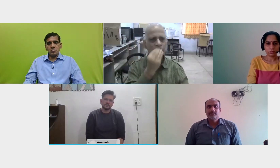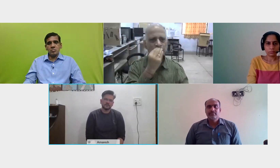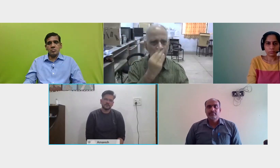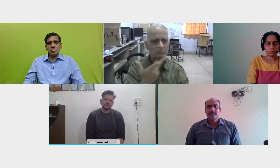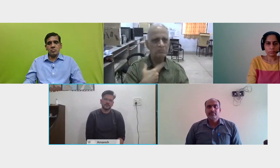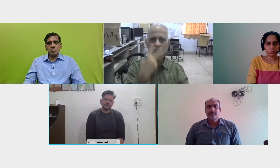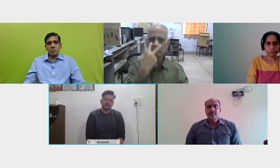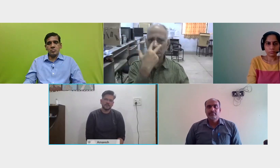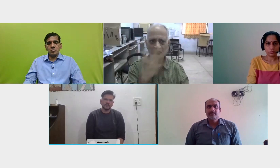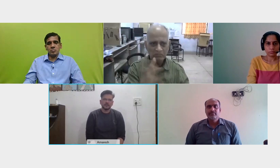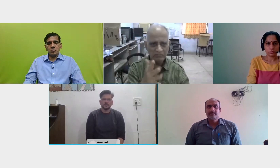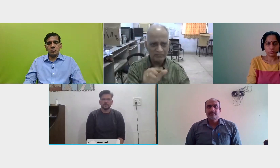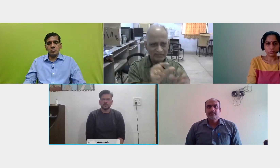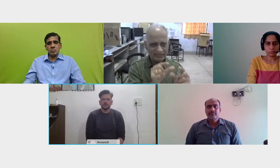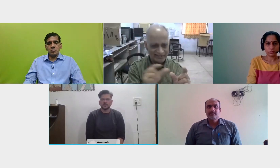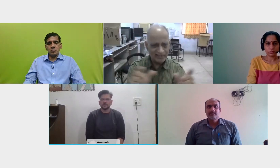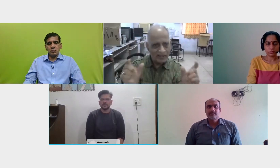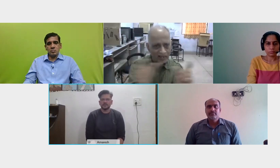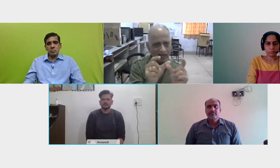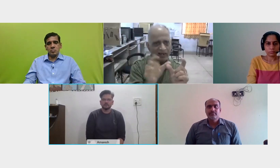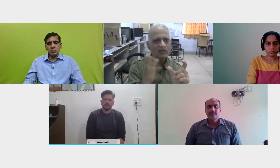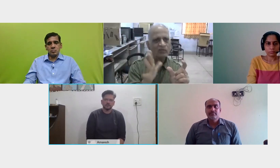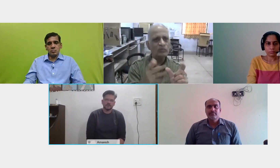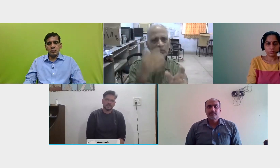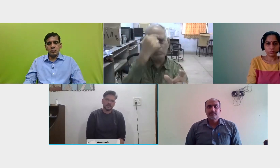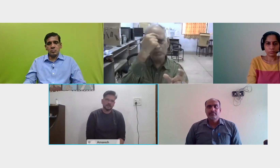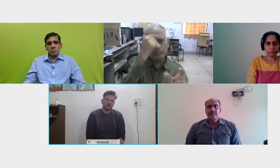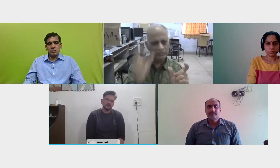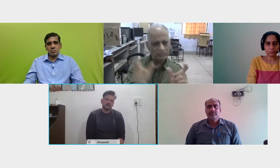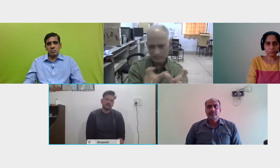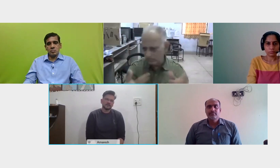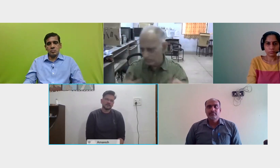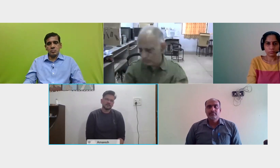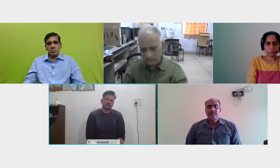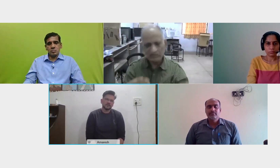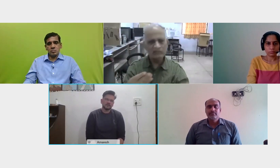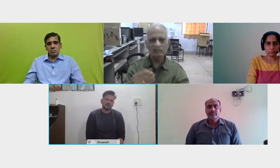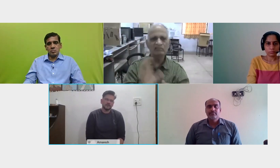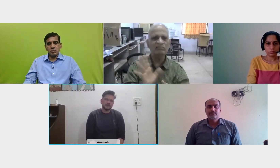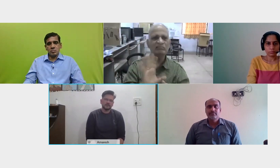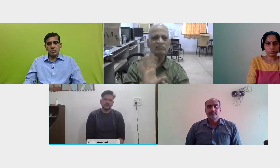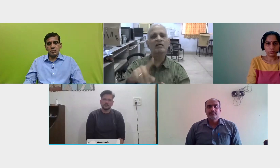we would not be able to see the movement of the sign. So it was very difficult you know